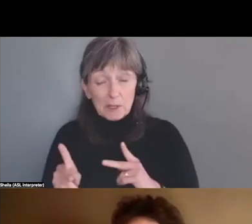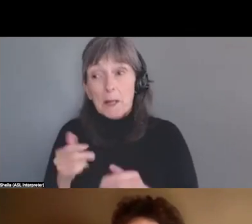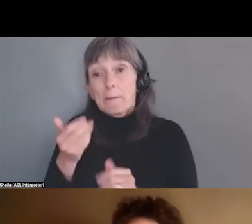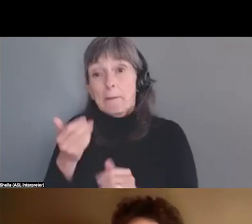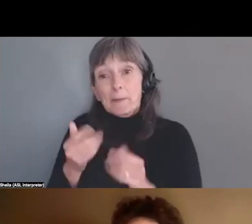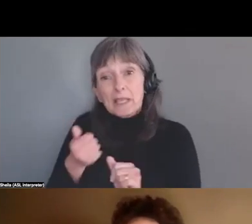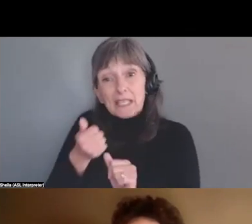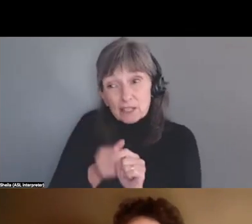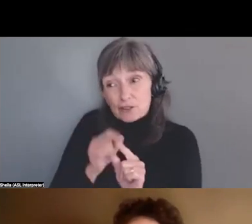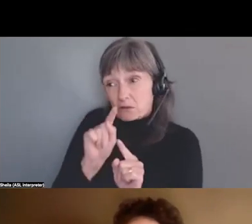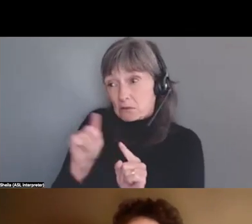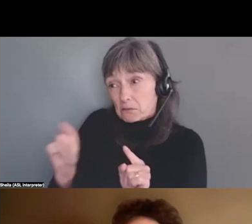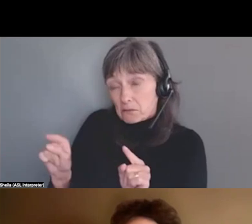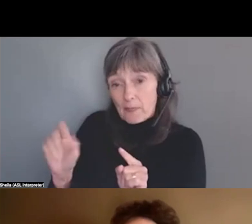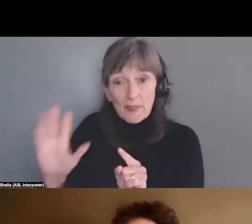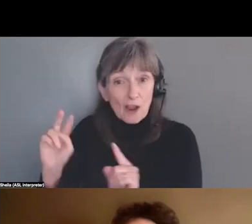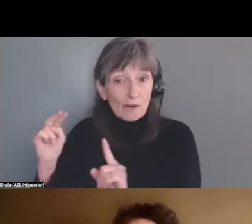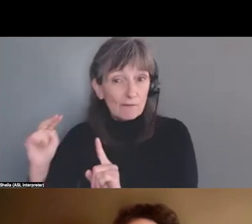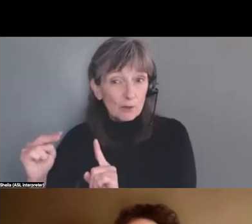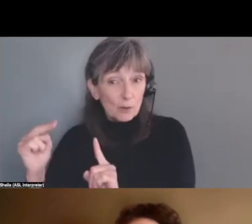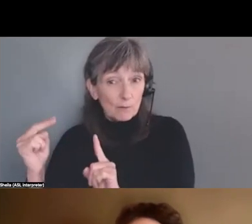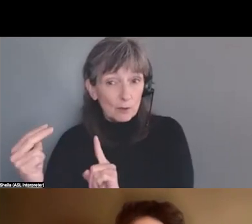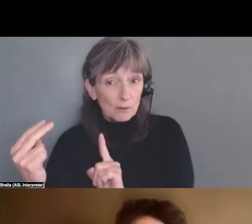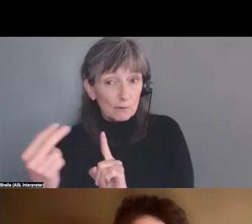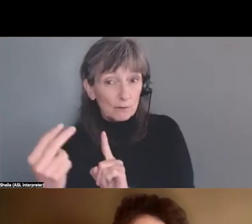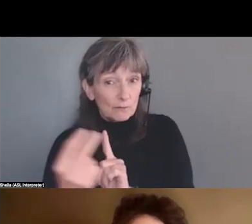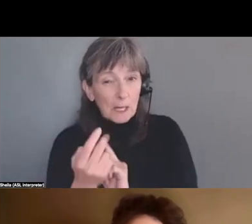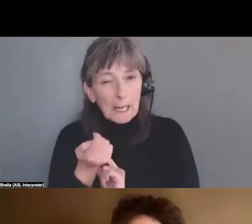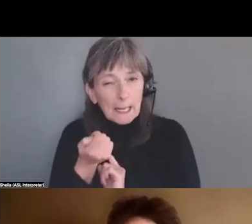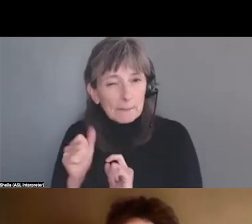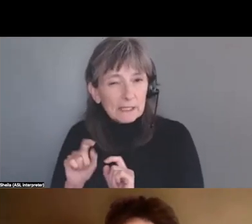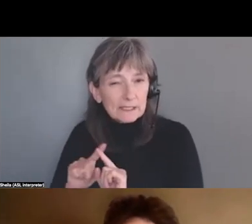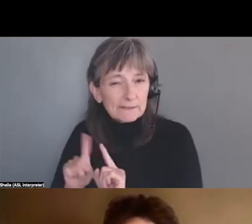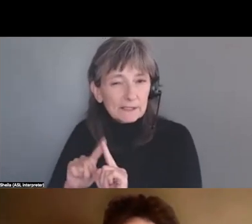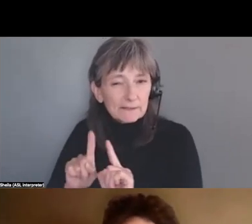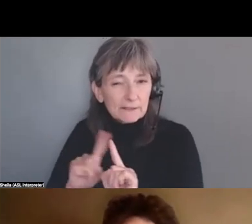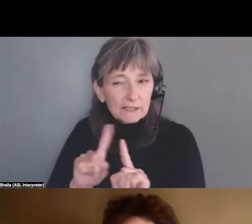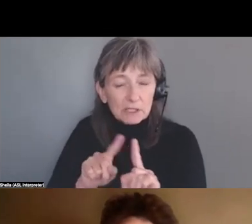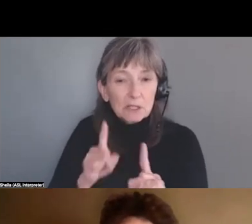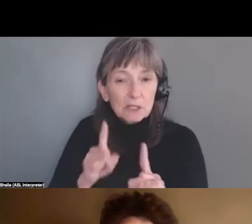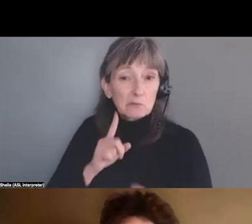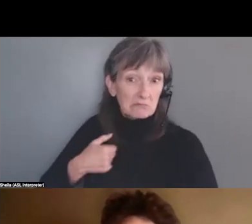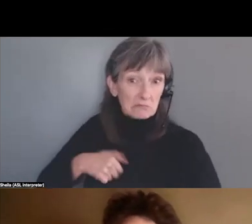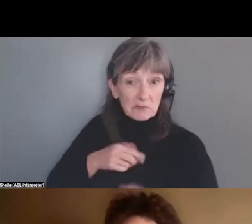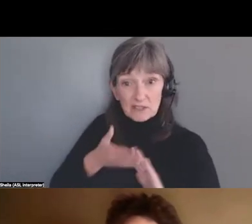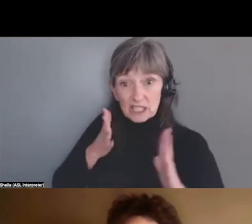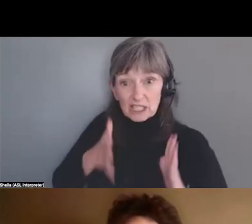so we help them really narrow it down. Who's your audience? What's outside of the scope? What's